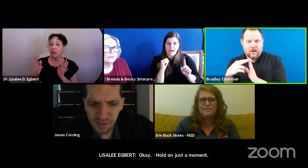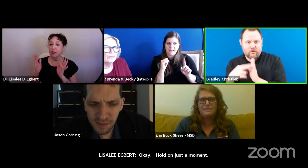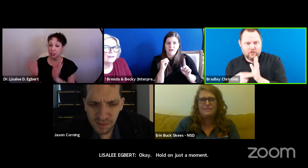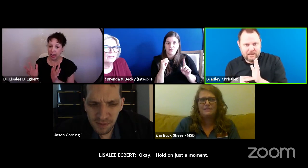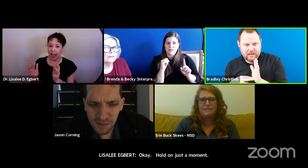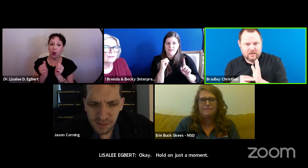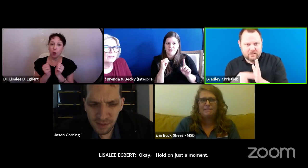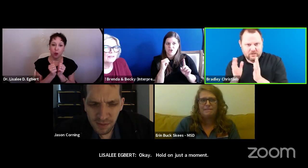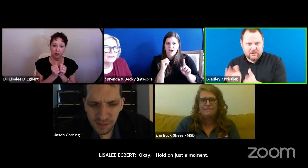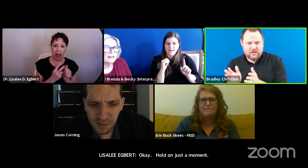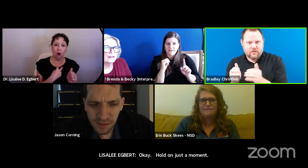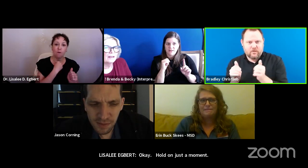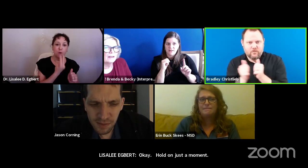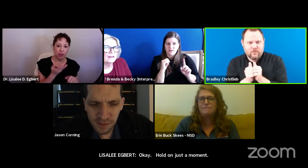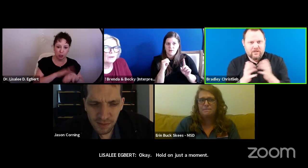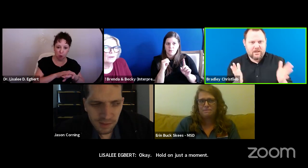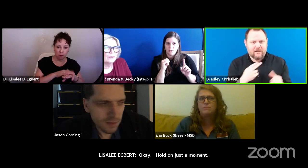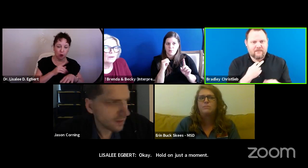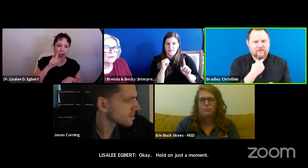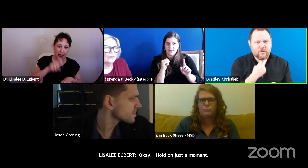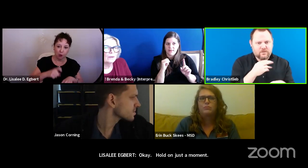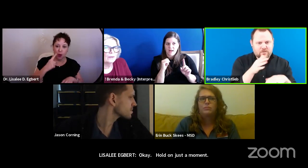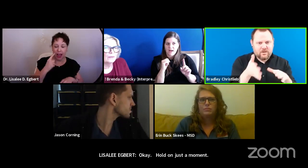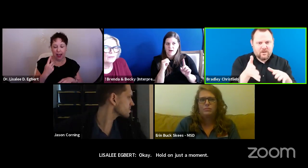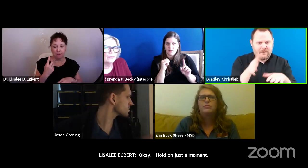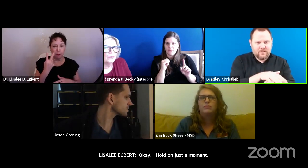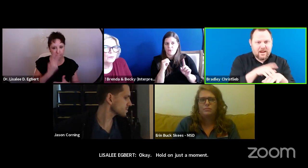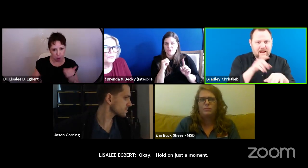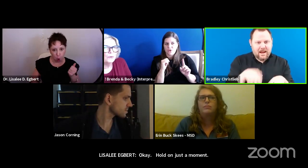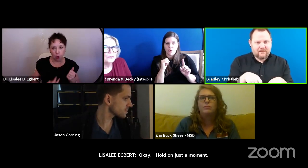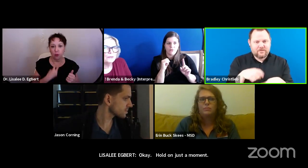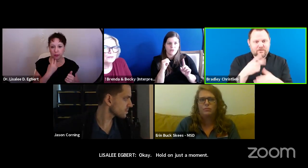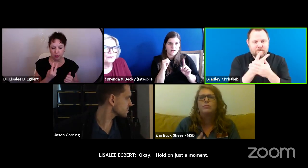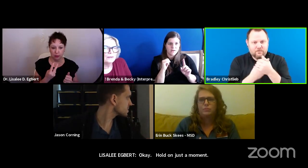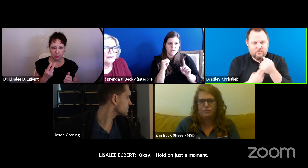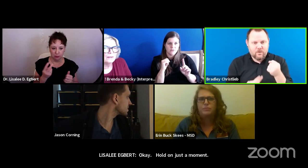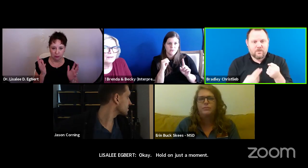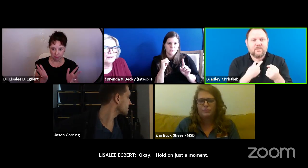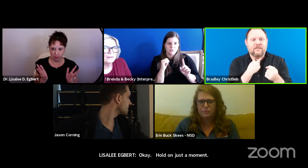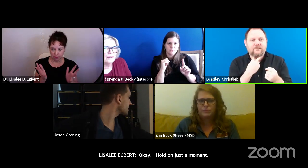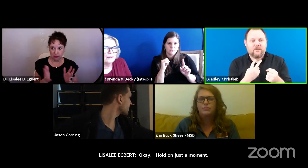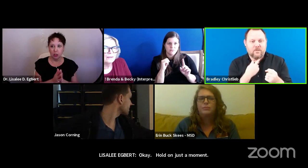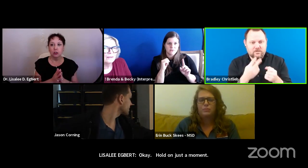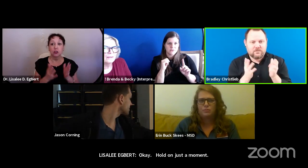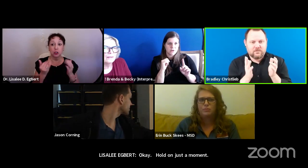I cannot read the chat and voice over it.